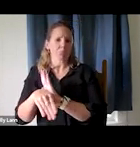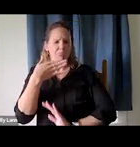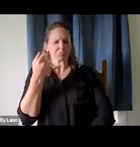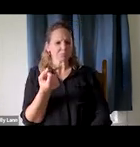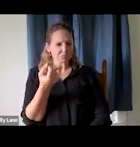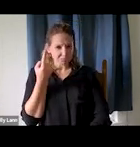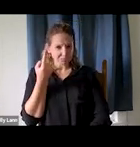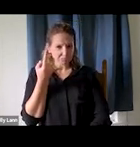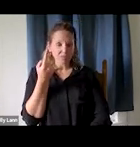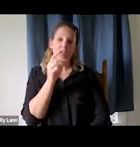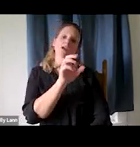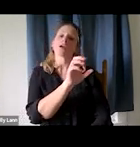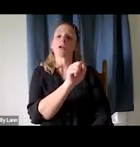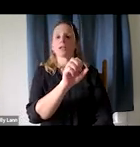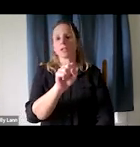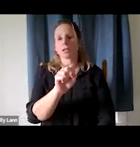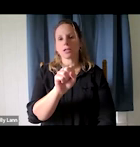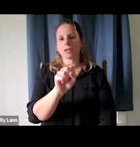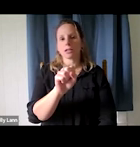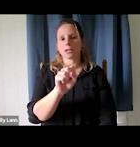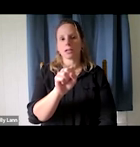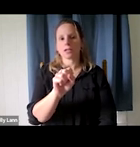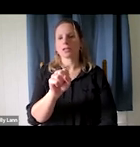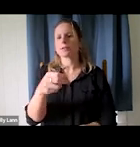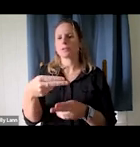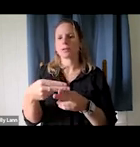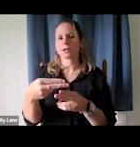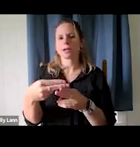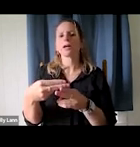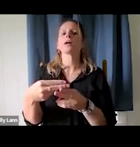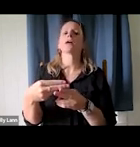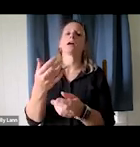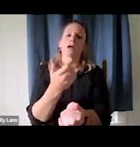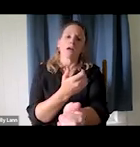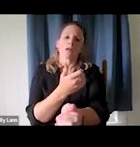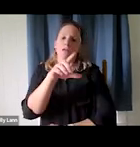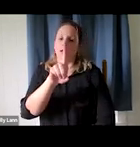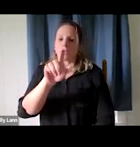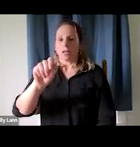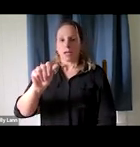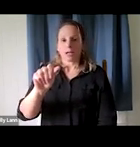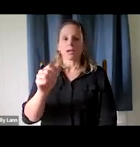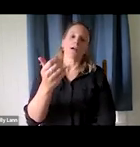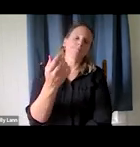of Social Security's, on what they call drug addiction and alcoholism or DAA. and what that's all about